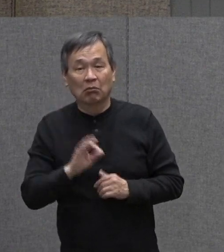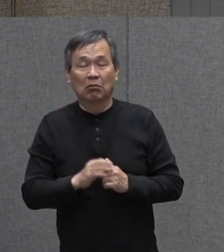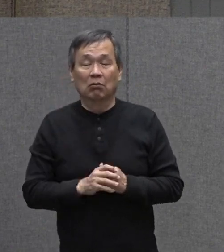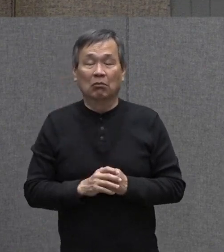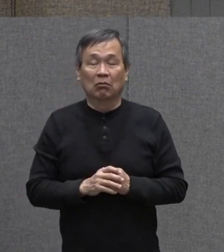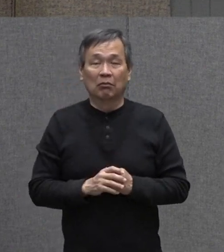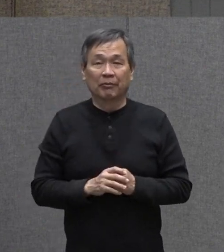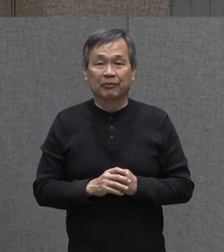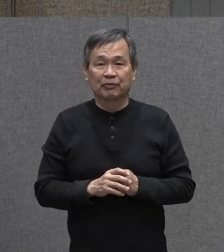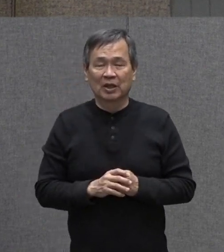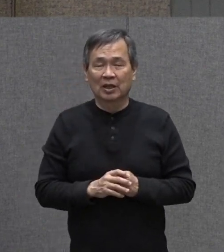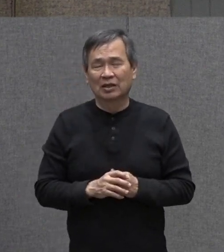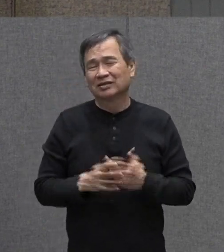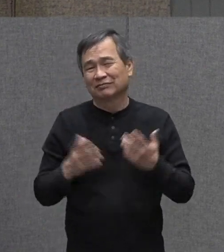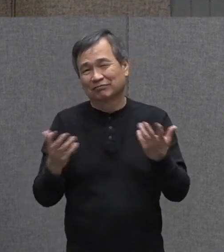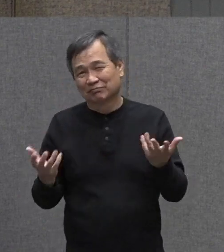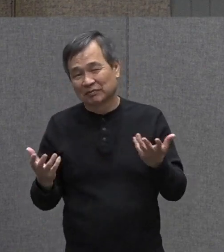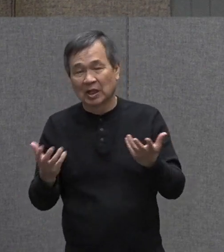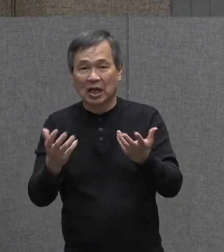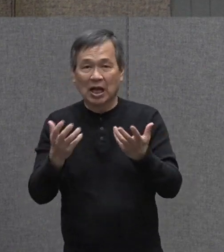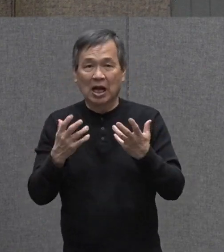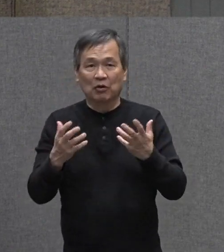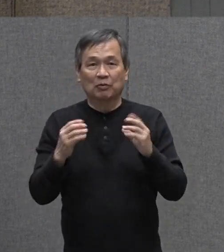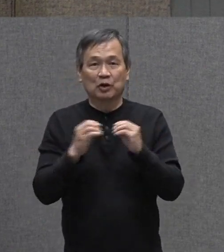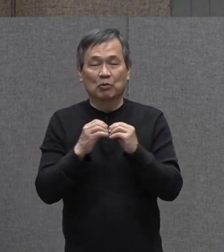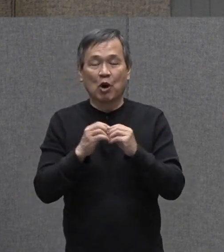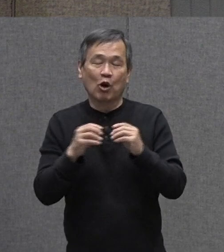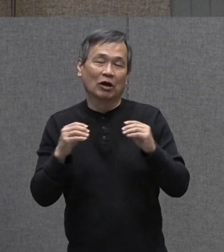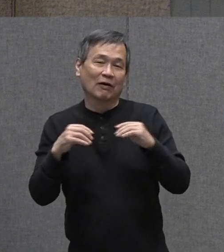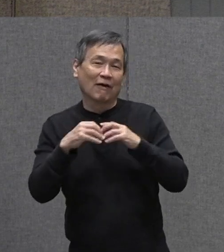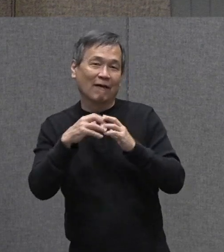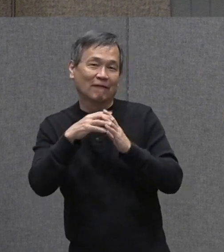Now, I wanna be flexible with my language.